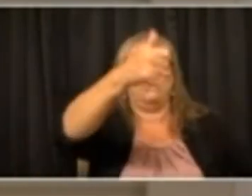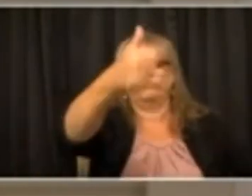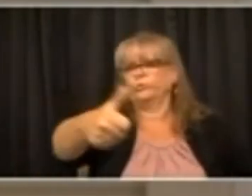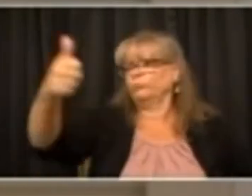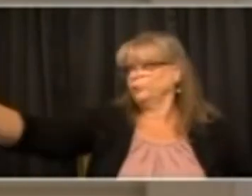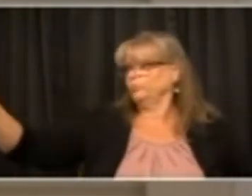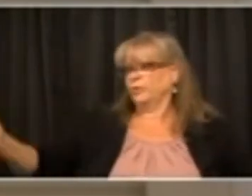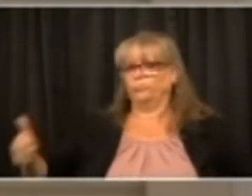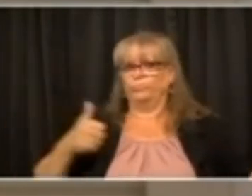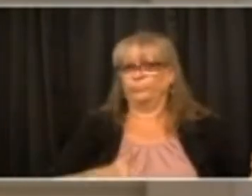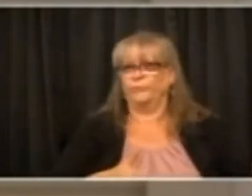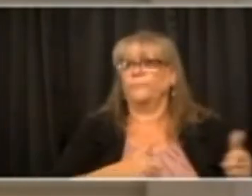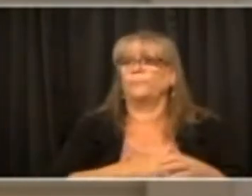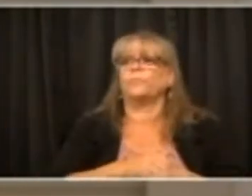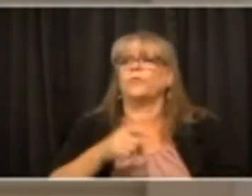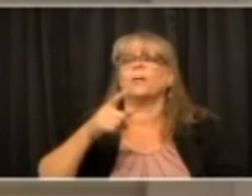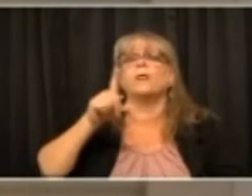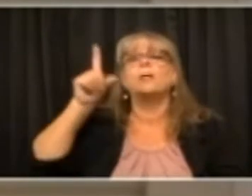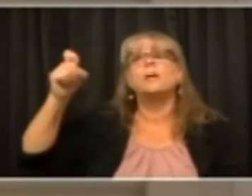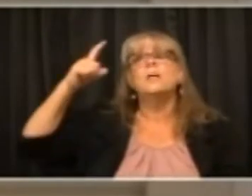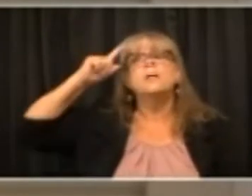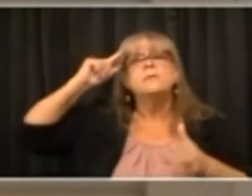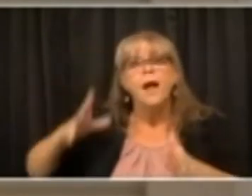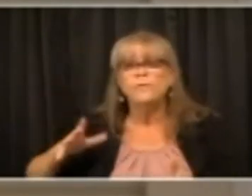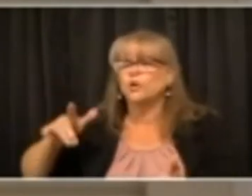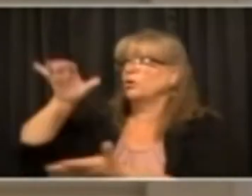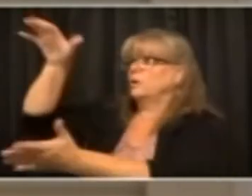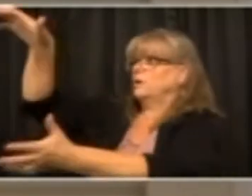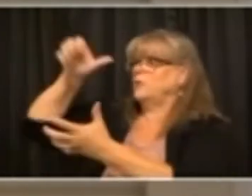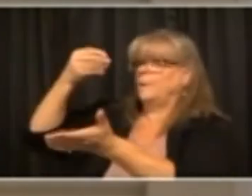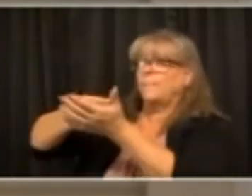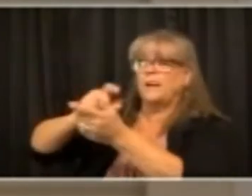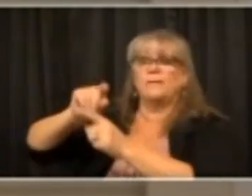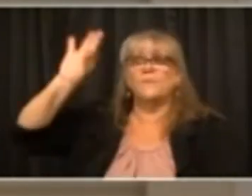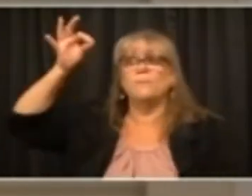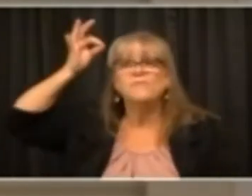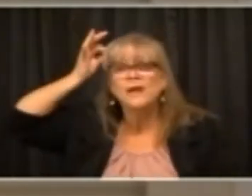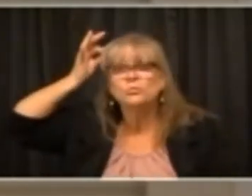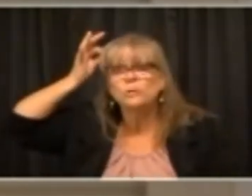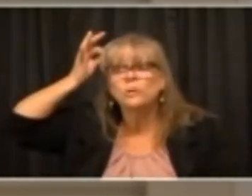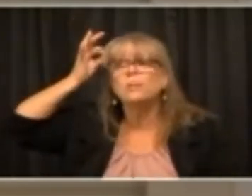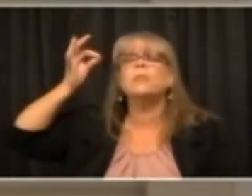fund to be able to deploy national guard and other testing resources